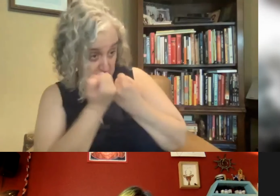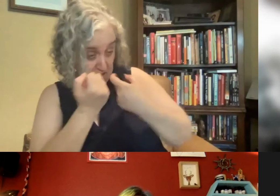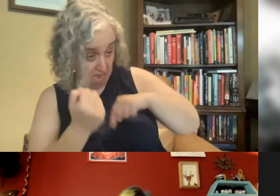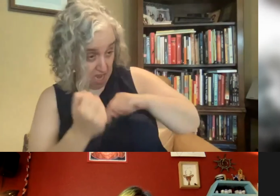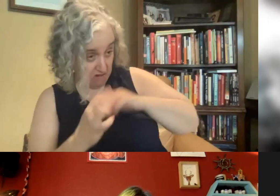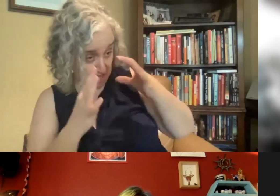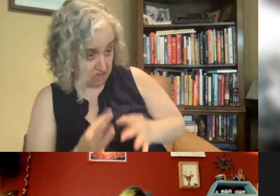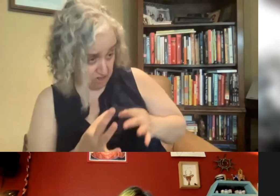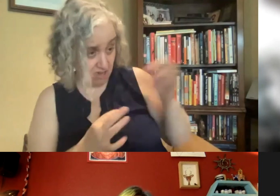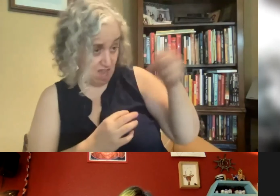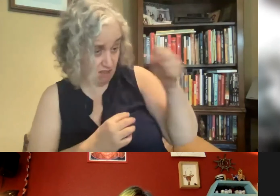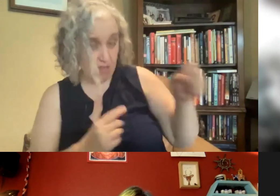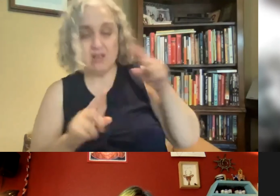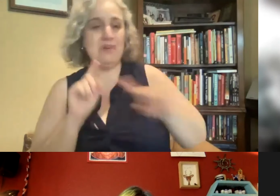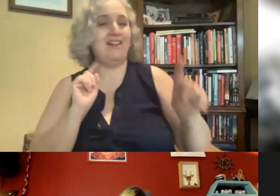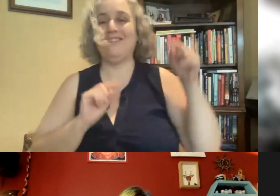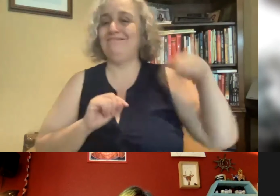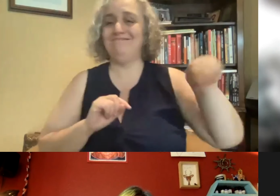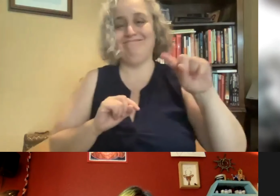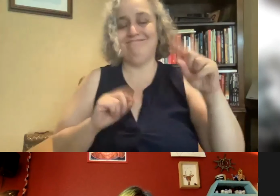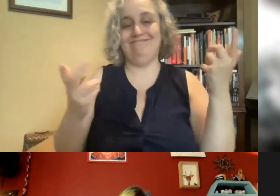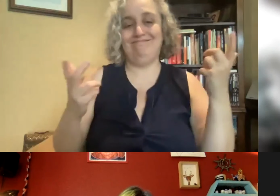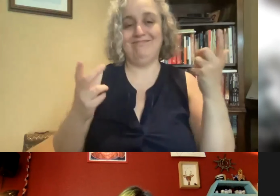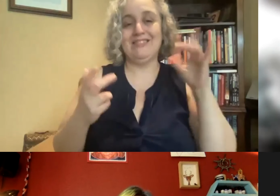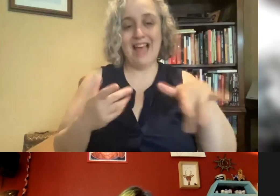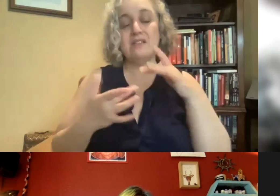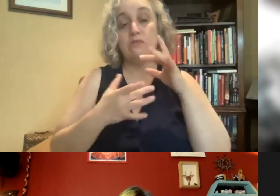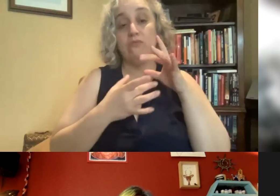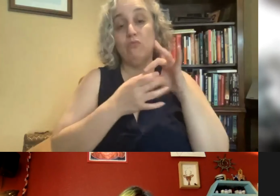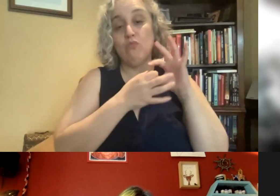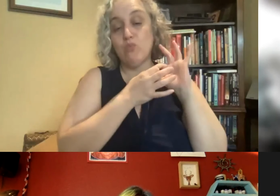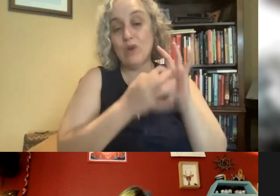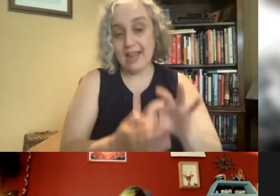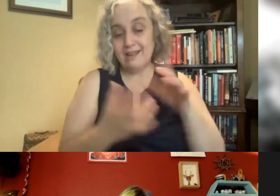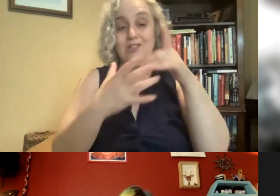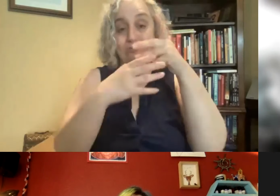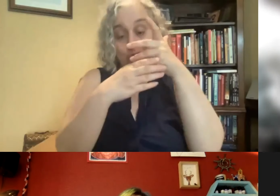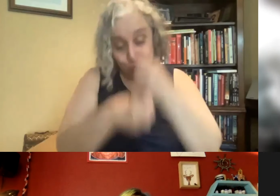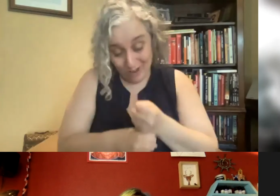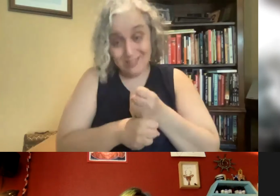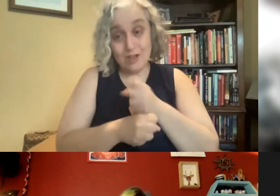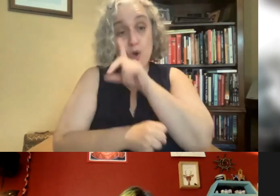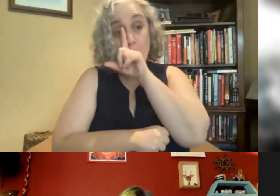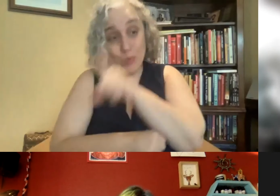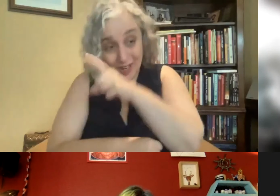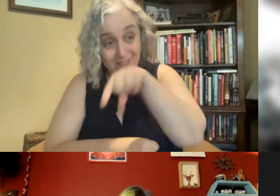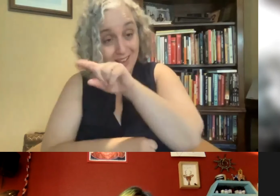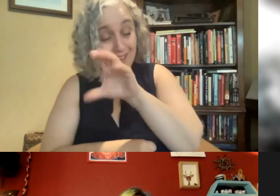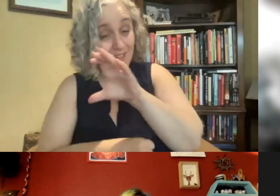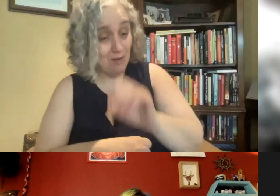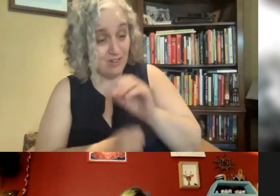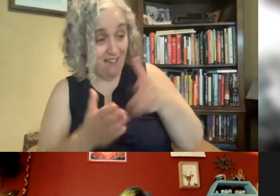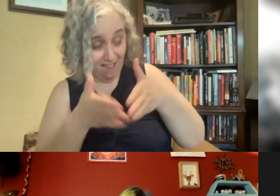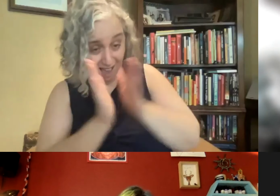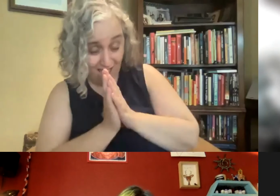which of course goes to your trust. Am I really being asked to help with the decision,